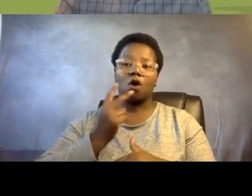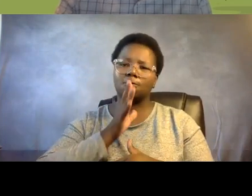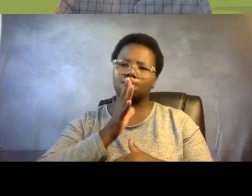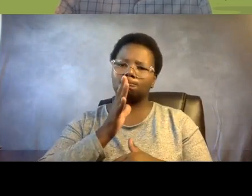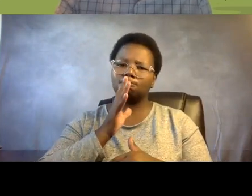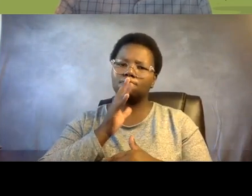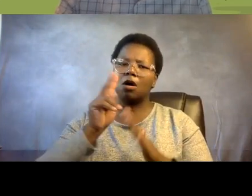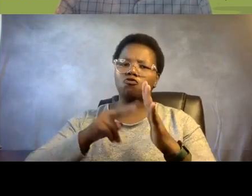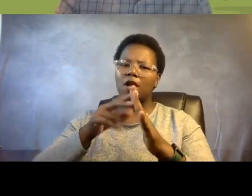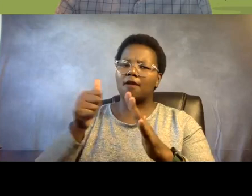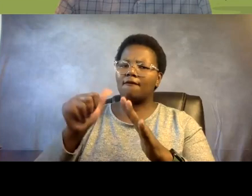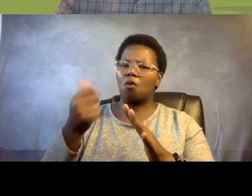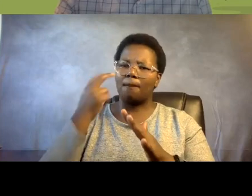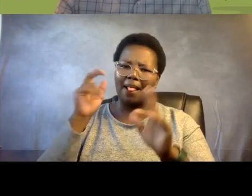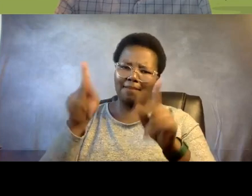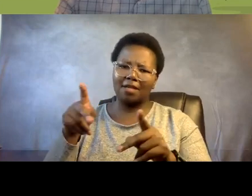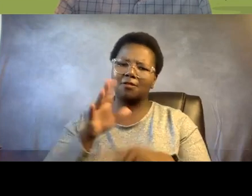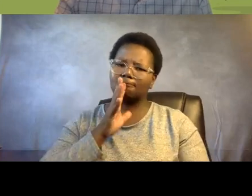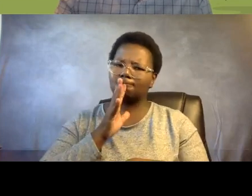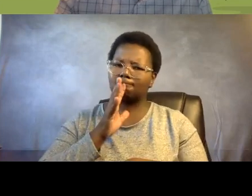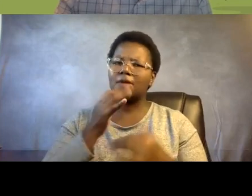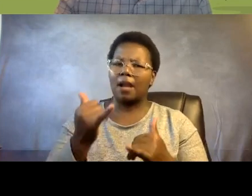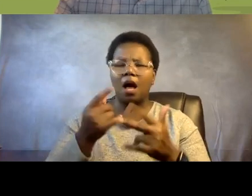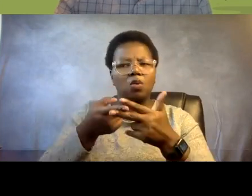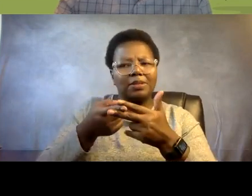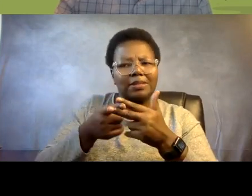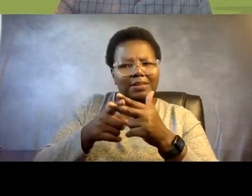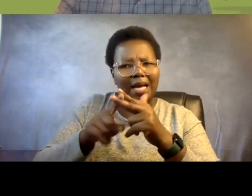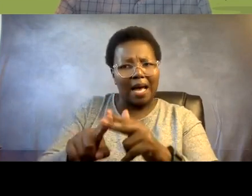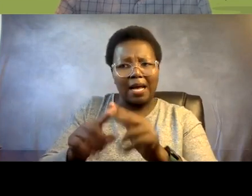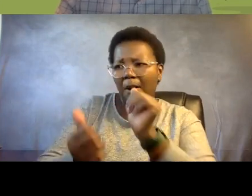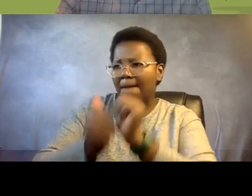maybe starting to be recommended, but it's not used all that commonly yet as a primary screen